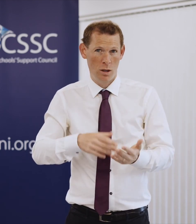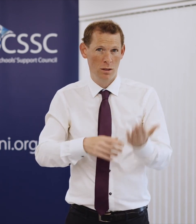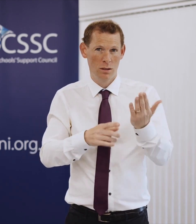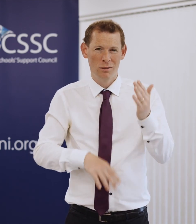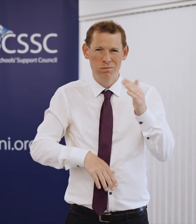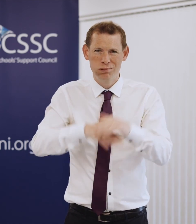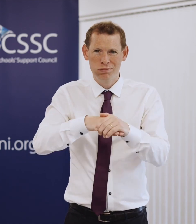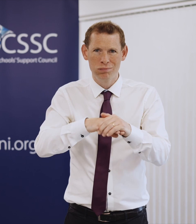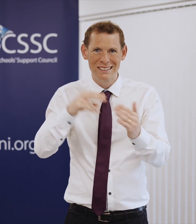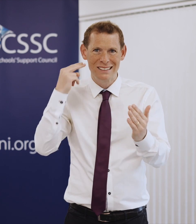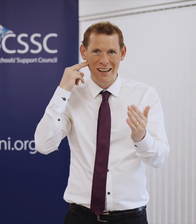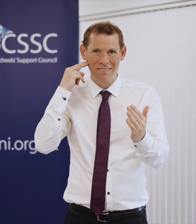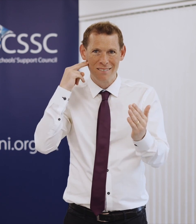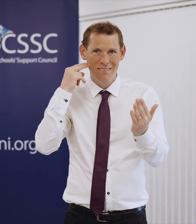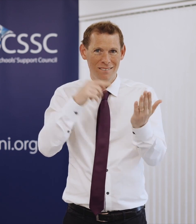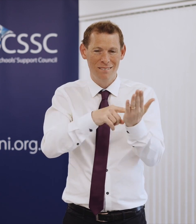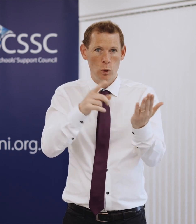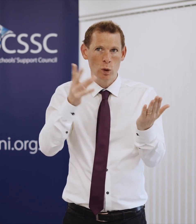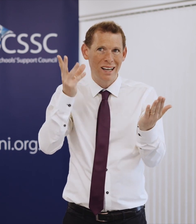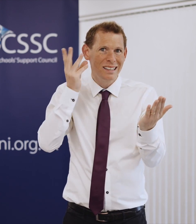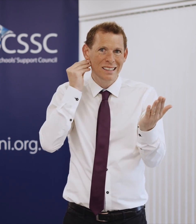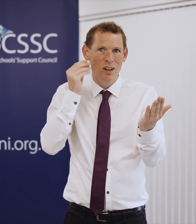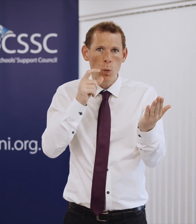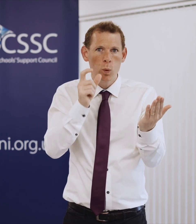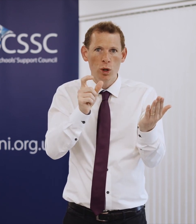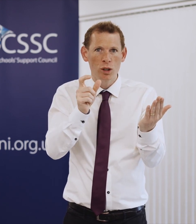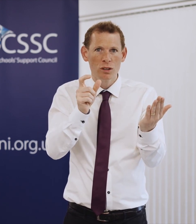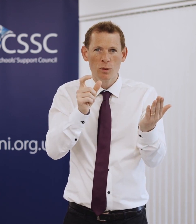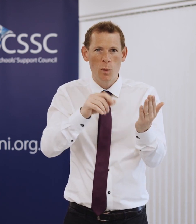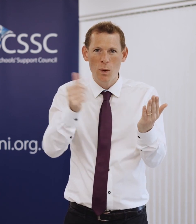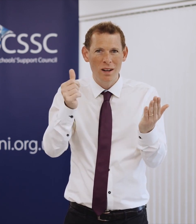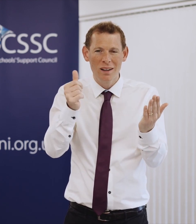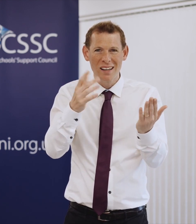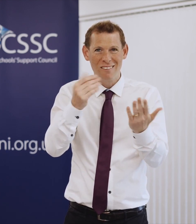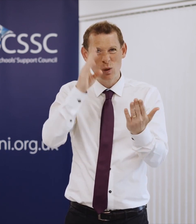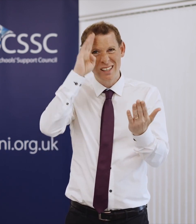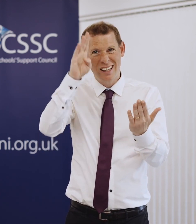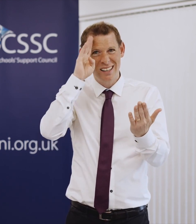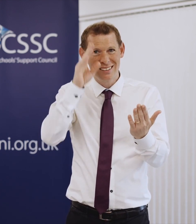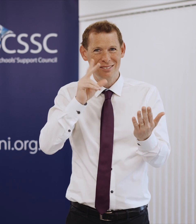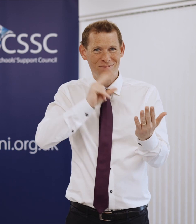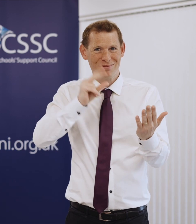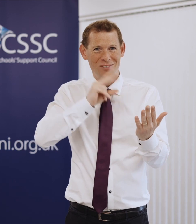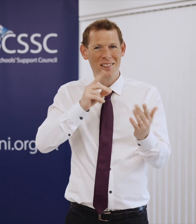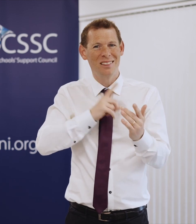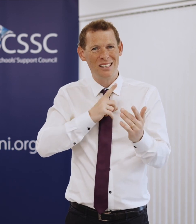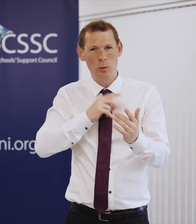So imagine a baby is born profoundly deaf. Can't hear any words, having to grow up